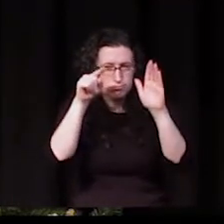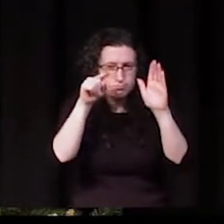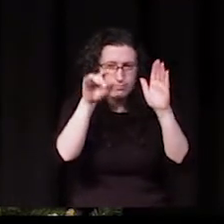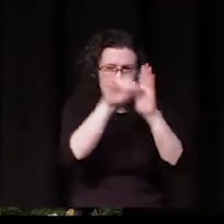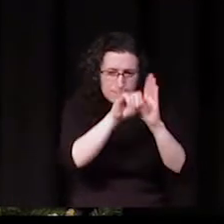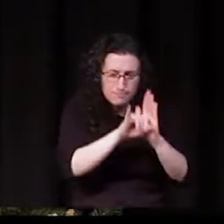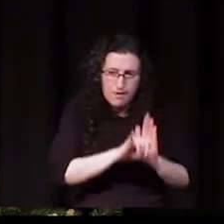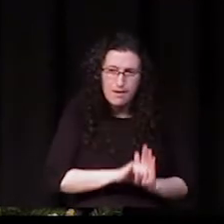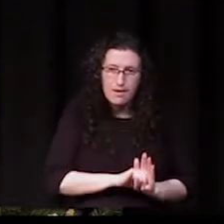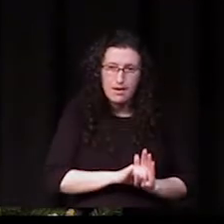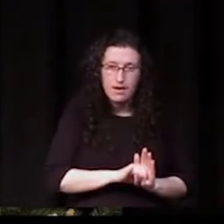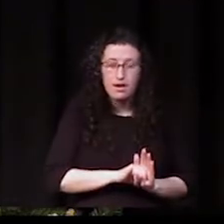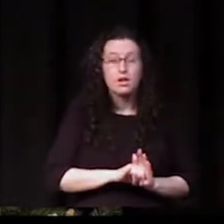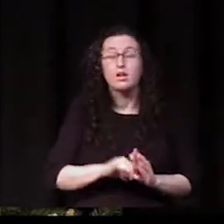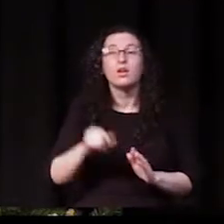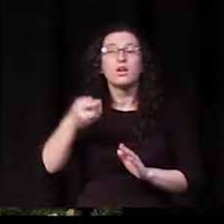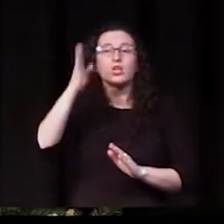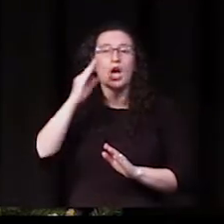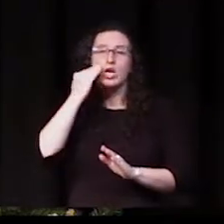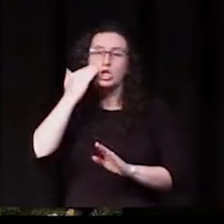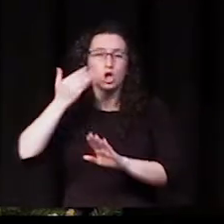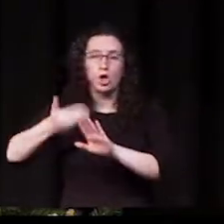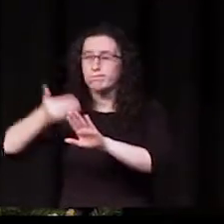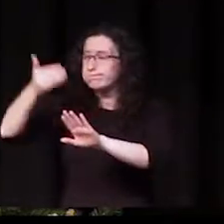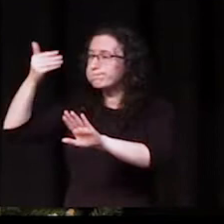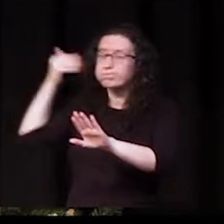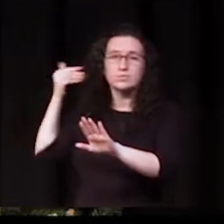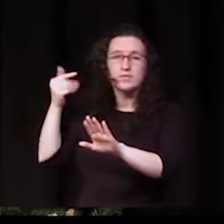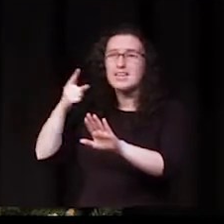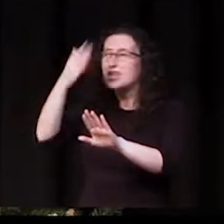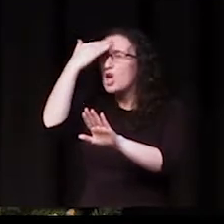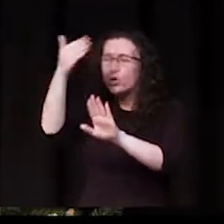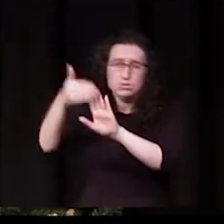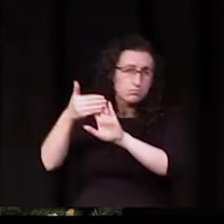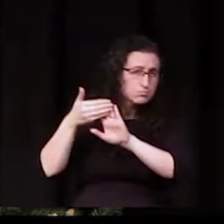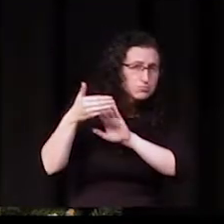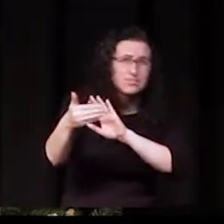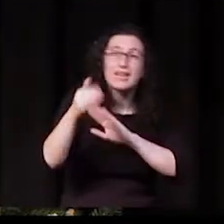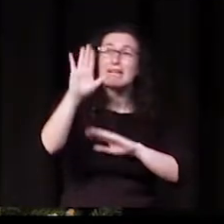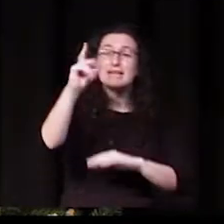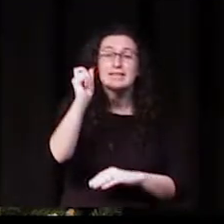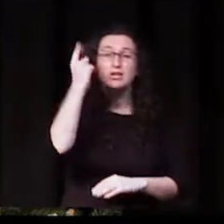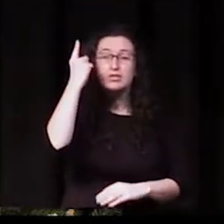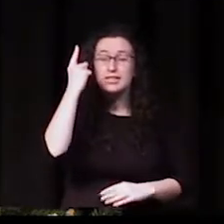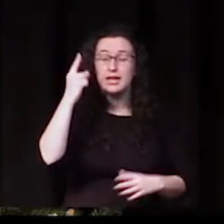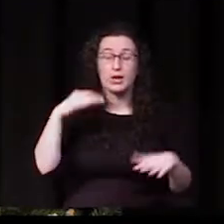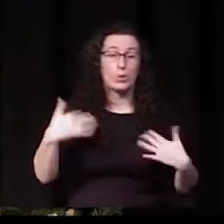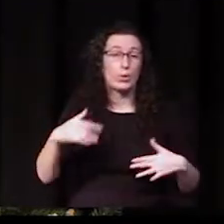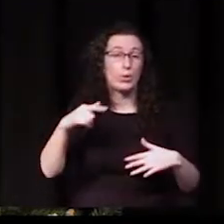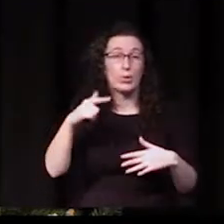He knew before time and He knows the end of time, and His understanding is mysterious and bigger than ours,